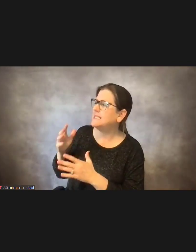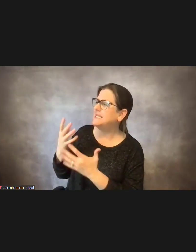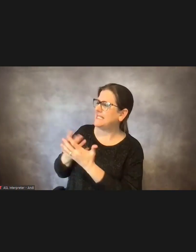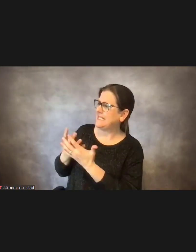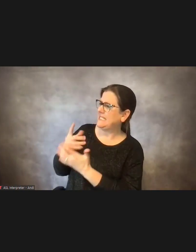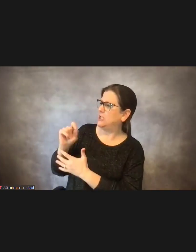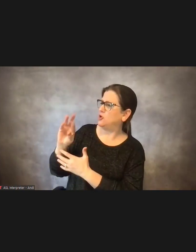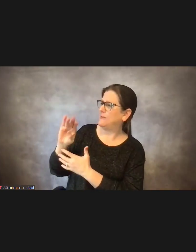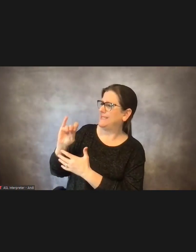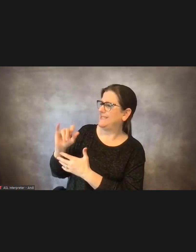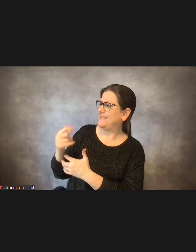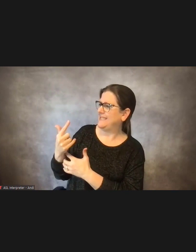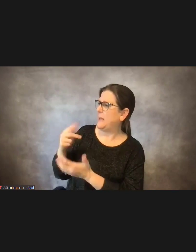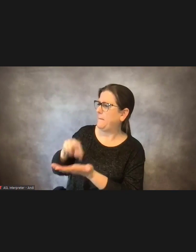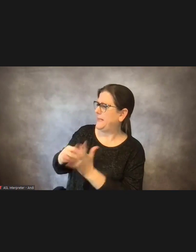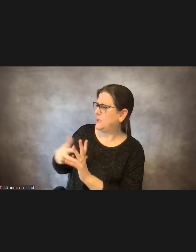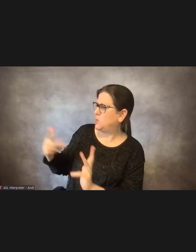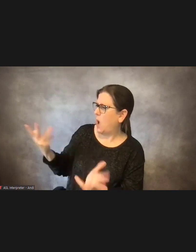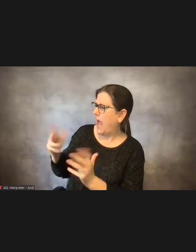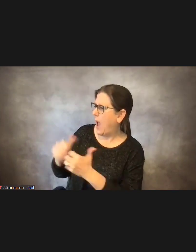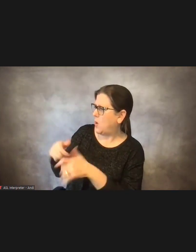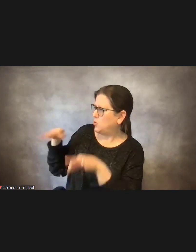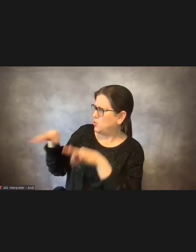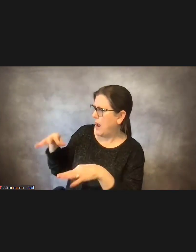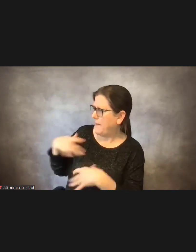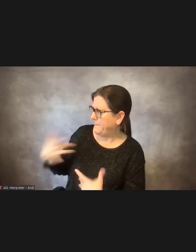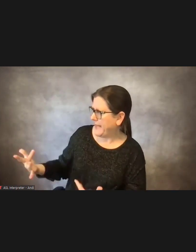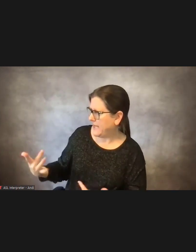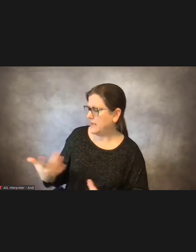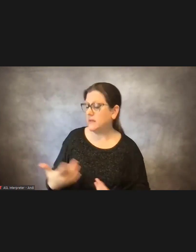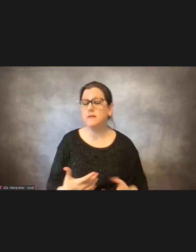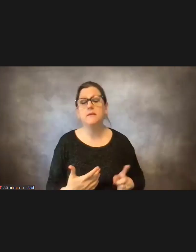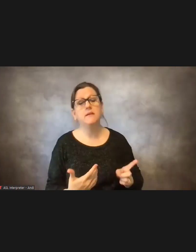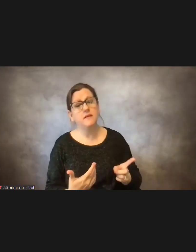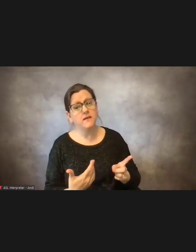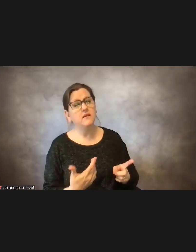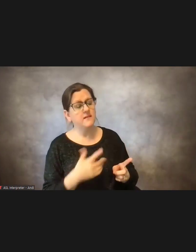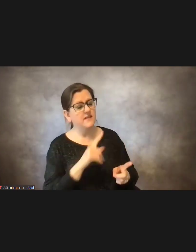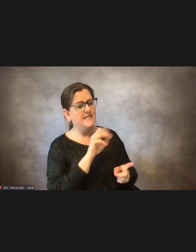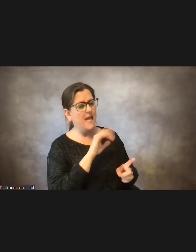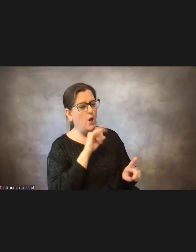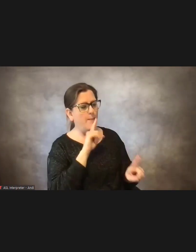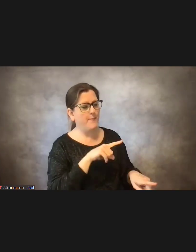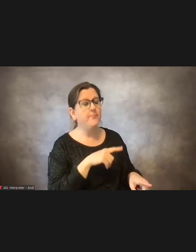is? Or, in this case, hearing screening.>>: I think it's easy to